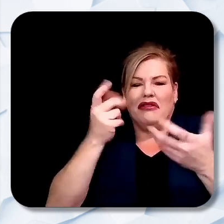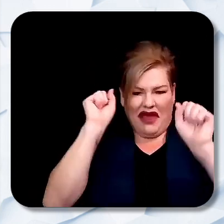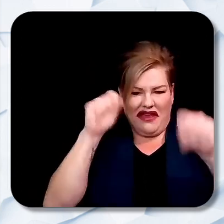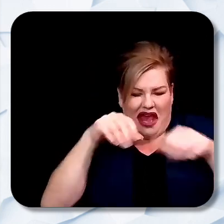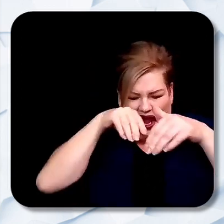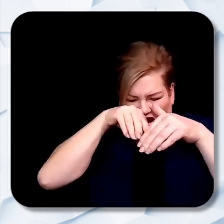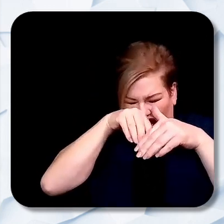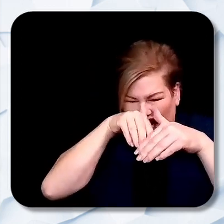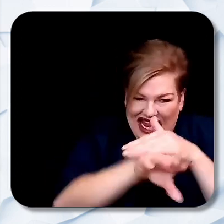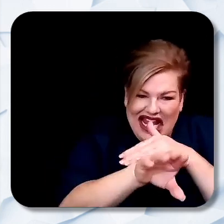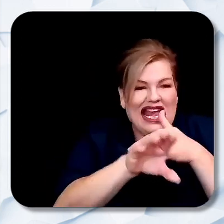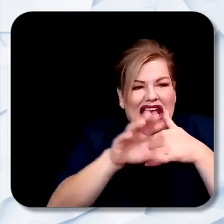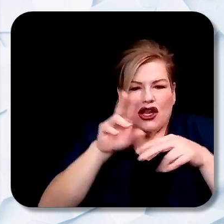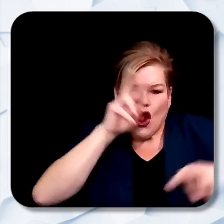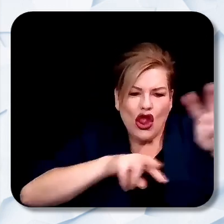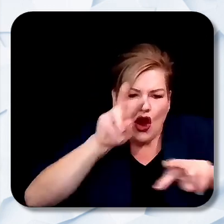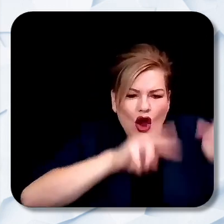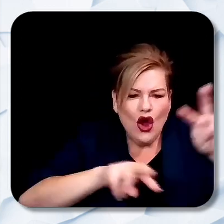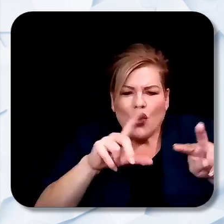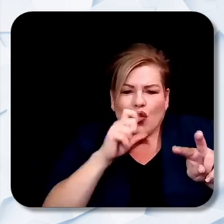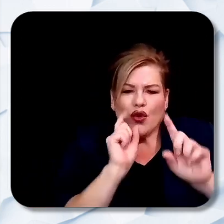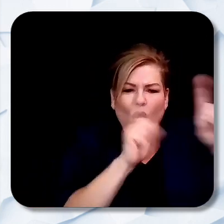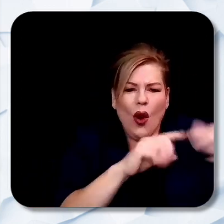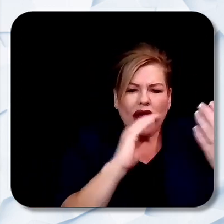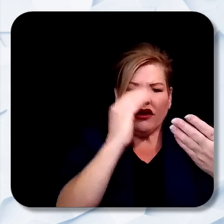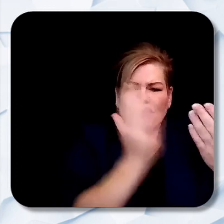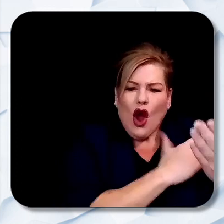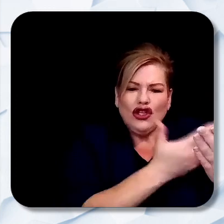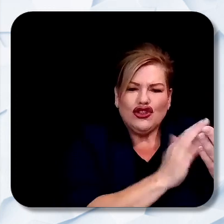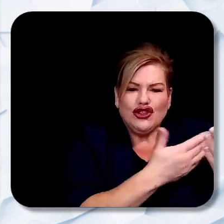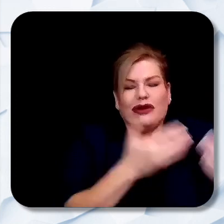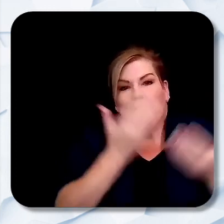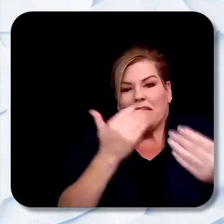say, for example, a concert. You'll have someone who has a remote connection who will come in and